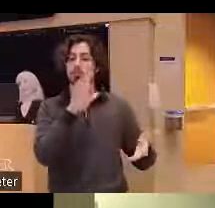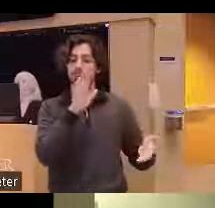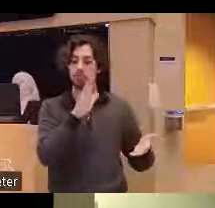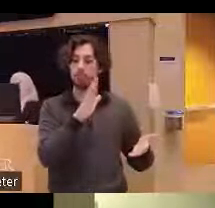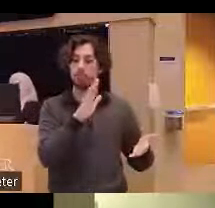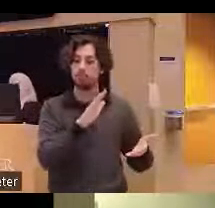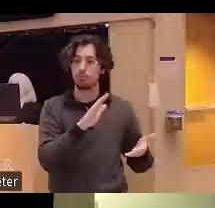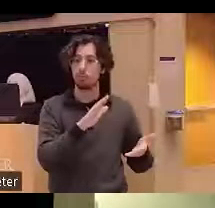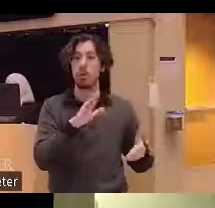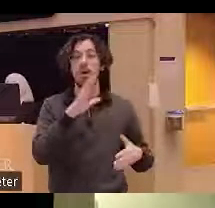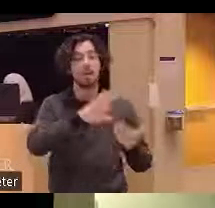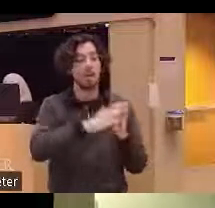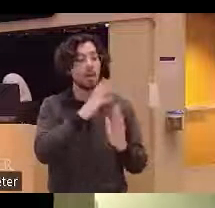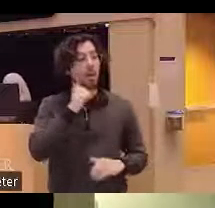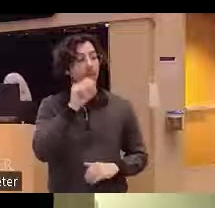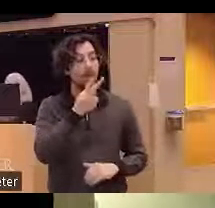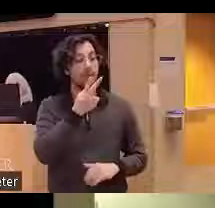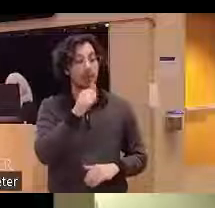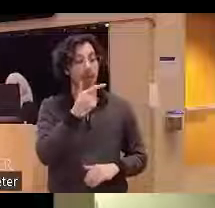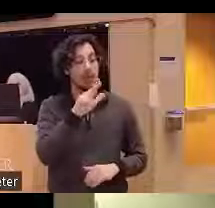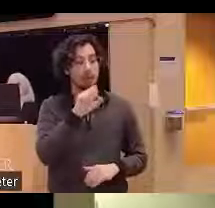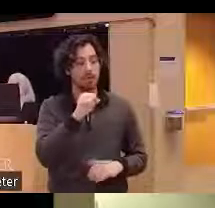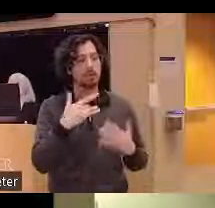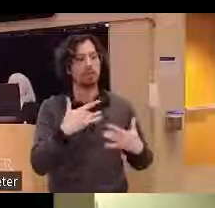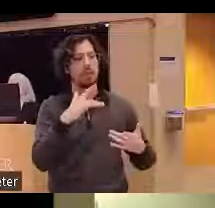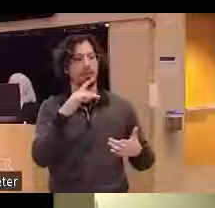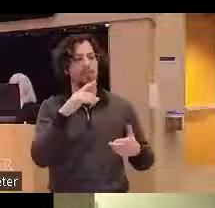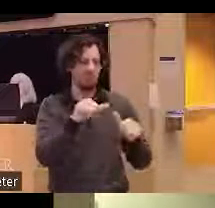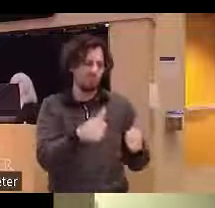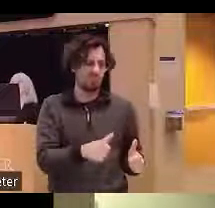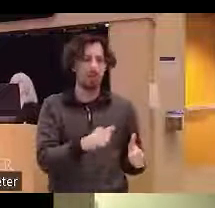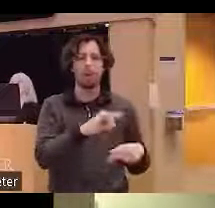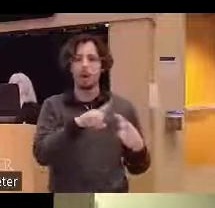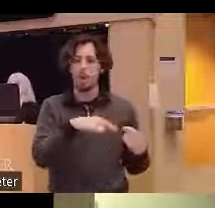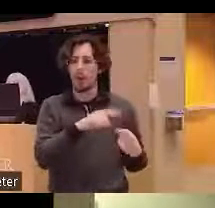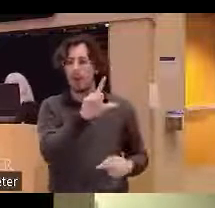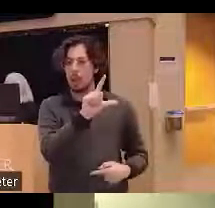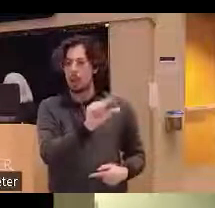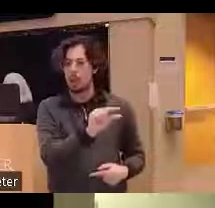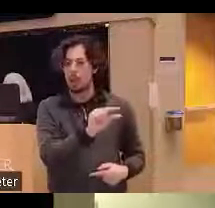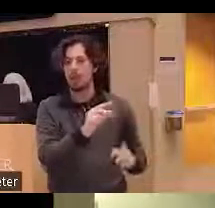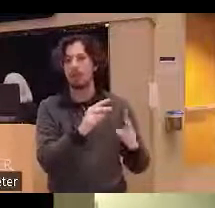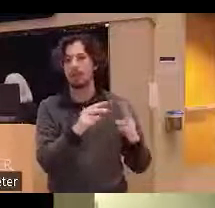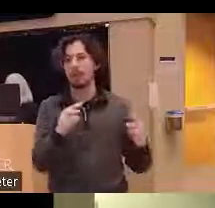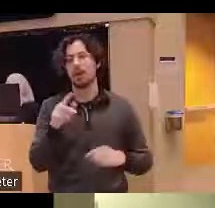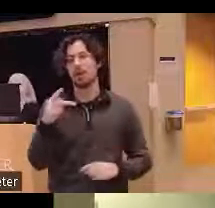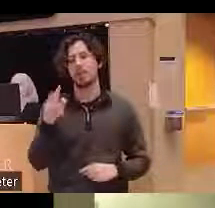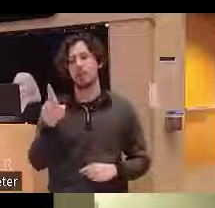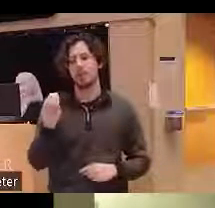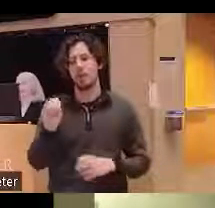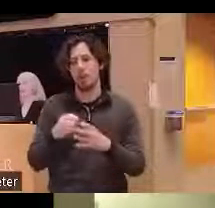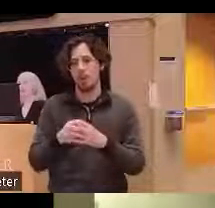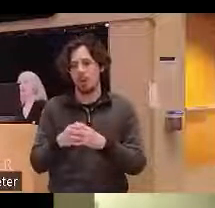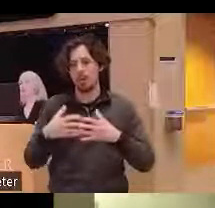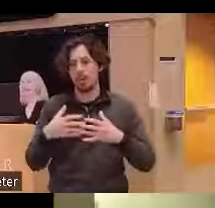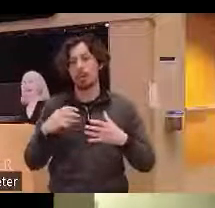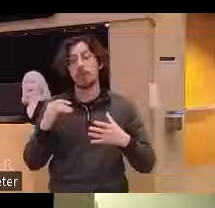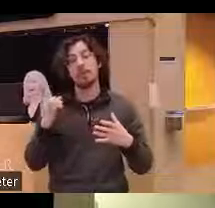to decline um but when your Vagas is low it's very pro-inflammatory right and I think this is really